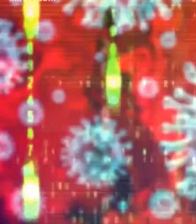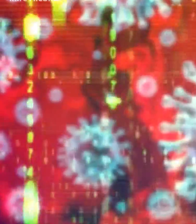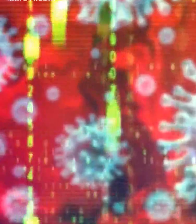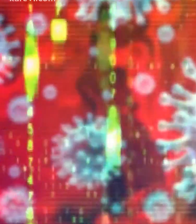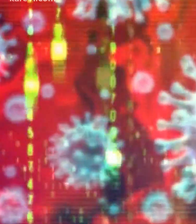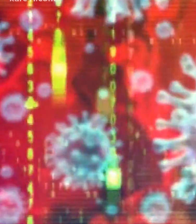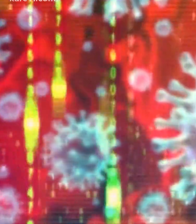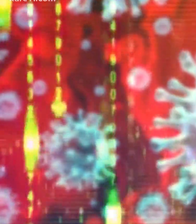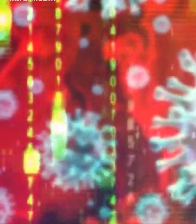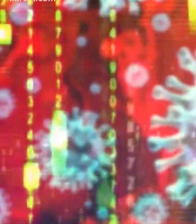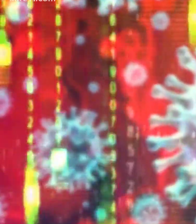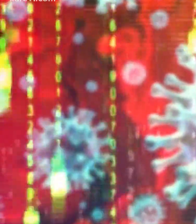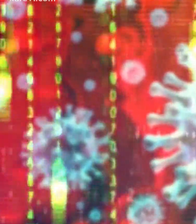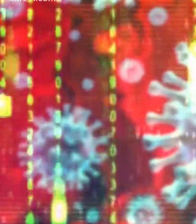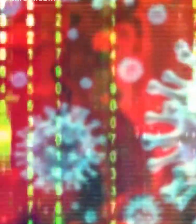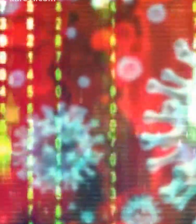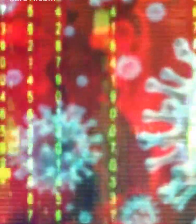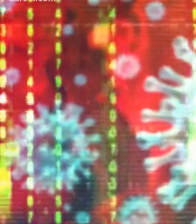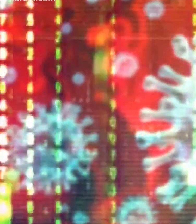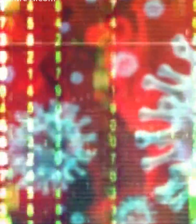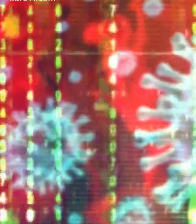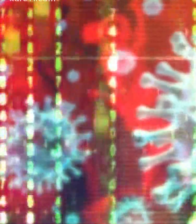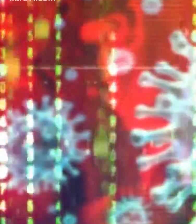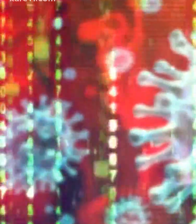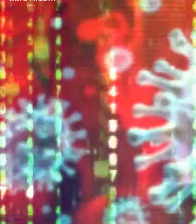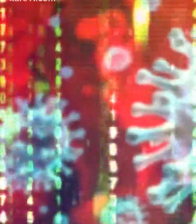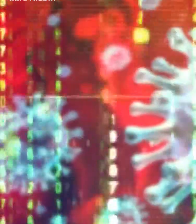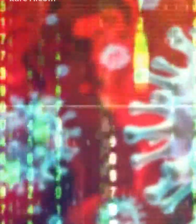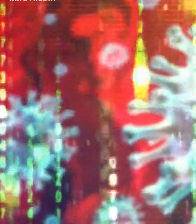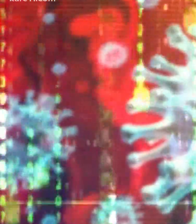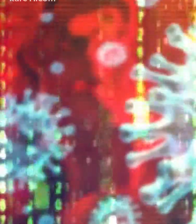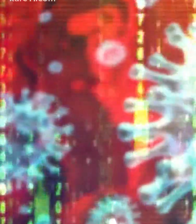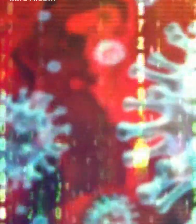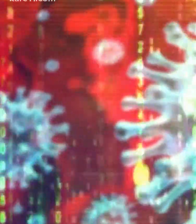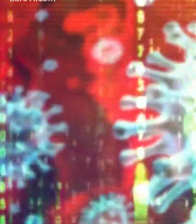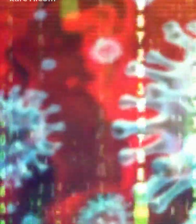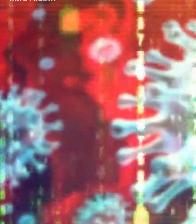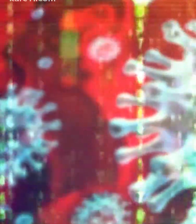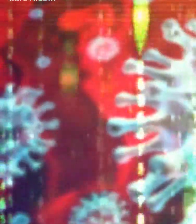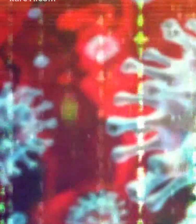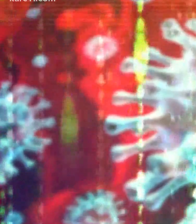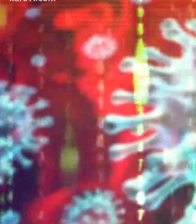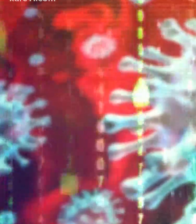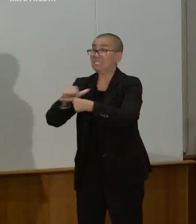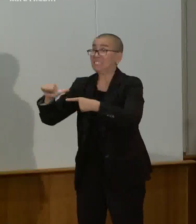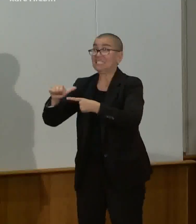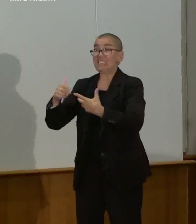DAYS, WE STILL HAD PRESIDENTS AND STAFF DAYS, WE STILL HAD PRESIDENTS AND STAFF START DAYS, WE STILL HAD PRESIDENTS AND STAFF START SHOWING DAYS, WE STILL HAD PRESIDENTS AND STAFF START SHOWING SIGNS AND STAFF START SHOWING SIGNS AND STAFF START SHOWING SIGNS AND AND STAFF START SHOWING SIGNS AND SYMPTOMS. AND SYMPTOMS. AND SYMPTOMS. >> AND SYMPTOMS. >> Reporter: AND SYMPTOMS. >> Reporter: ADMINISTRATOR Reporter: ADMINISTRATOR Reporter: ADMINISTRATOR MICHELLE Reporter: ADMINISTRATOR MICHELLE KING Reporter: ADMINISTRATOR MICHELLE KING SOLD Reporter: ADMINISTRATOR MICHELLE KING SOLD SAYS Reporter: ADMINISTRATOR MICHELLE KING SOLD SAYS THANKS MICHELLE KING SOLD SAYS THANKS MICHELLE KING SOLD SAYS THANKS TO MICHELLE KING SOLD SAYS THANKS TO THE MICHELLE KING SOLD SAYS THANKS TO THE GOVERNOR'S MICHELLE KING SOLD SAYS THANKS TO THE GOVERNOR'S PLAN, MICHELLE KING SOLD SAYS THANKS TO THE GOVERNOR'S PLAN, NINE TO THE GOVERNOR'S PLAN, NINE TO THE GOVERNOR'S PLAN, NINE NURSES TO THE GOVERNOR'S PLAN, NINE NURSES FROM TO THE GOVERNOR'S PLAN, NINE NURSES FROM FEMA TO THE GOVERNOR'S PLAN, NINE NURSES FROM FEMA WERE TO THE GOVERNOR'S PLAN, NINE NURSES FROM FEMA WERE SENT TO THE GOVERNOR'S PLAN, NINE NURSES FROM FEMA WERE SENT IN NURSES FROM FEMA WERE SENT IN NURSES FROM FEMA WERE SENT IN TO NURSES FROM FEMA WERE SENT IN TO HELP,